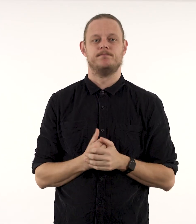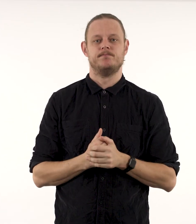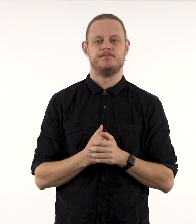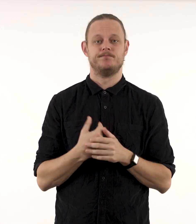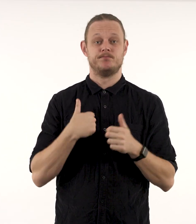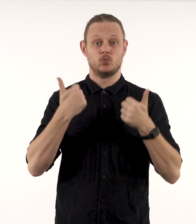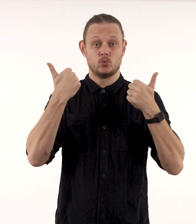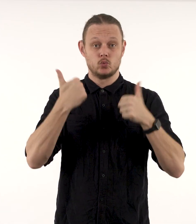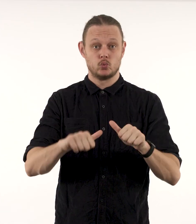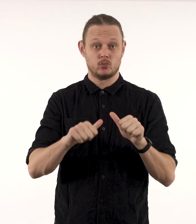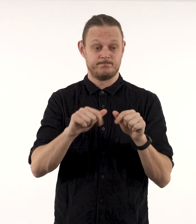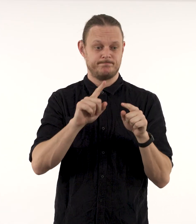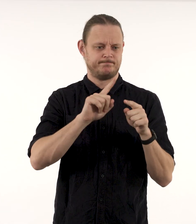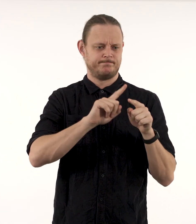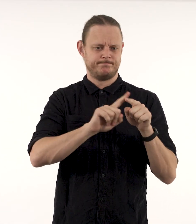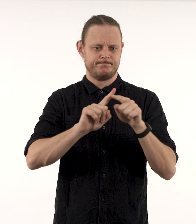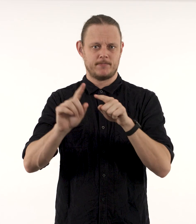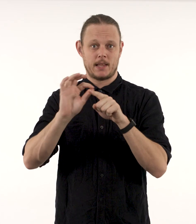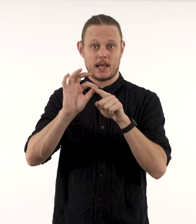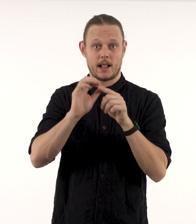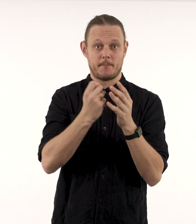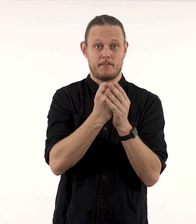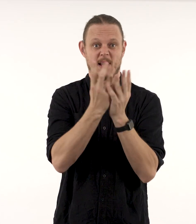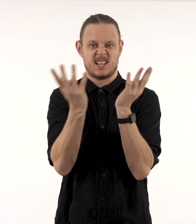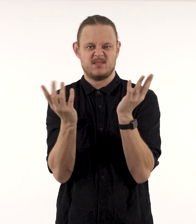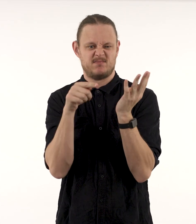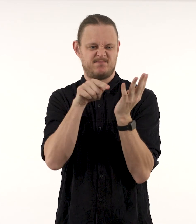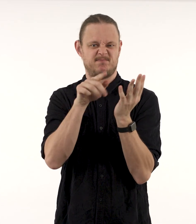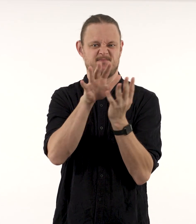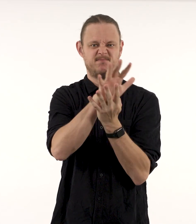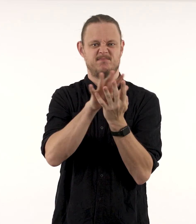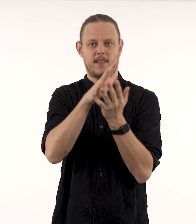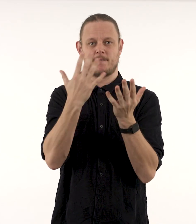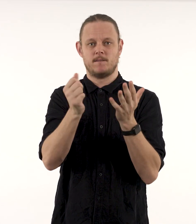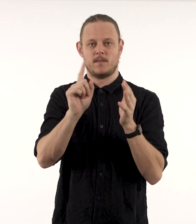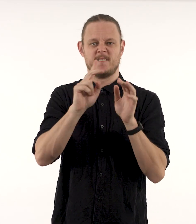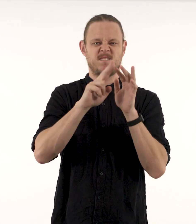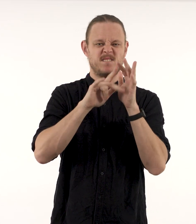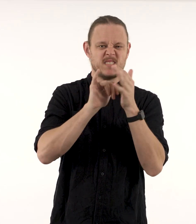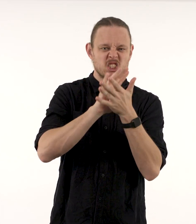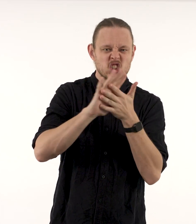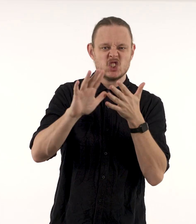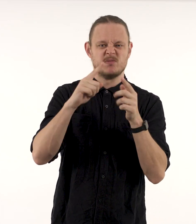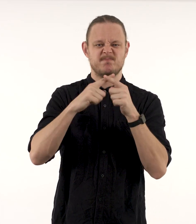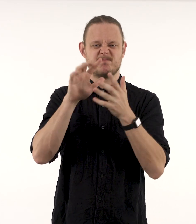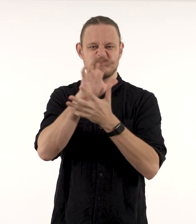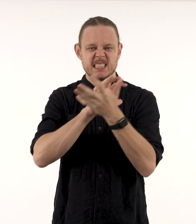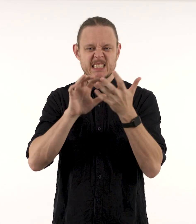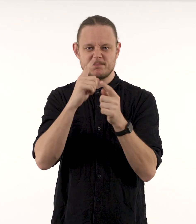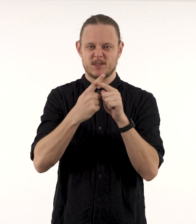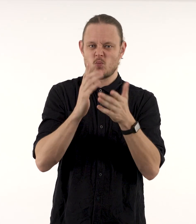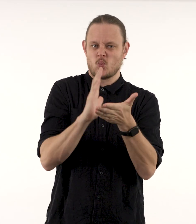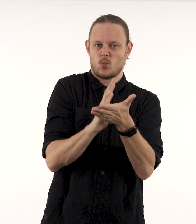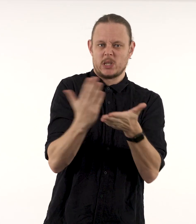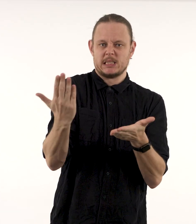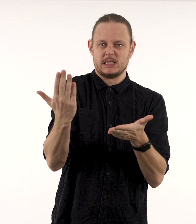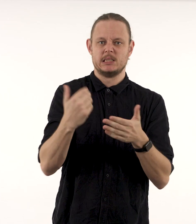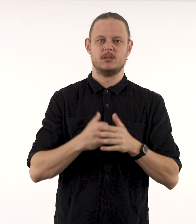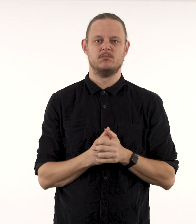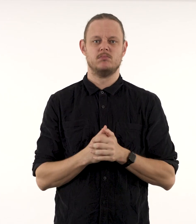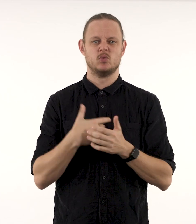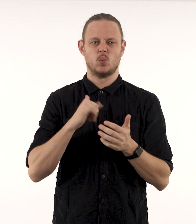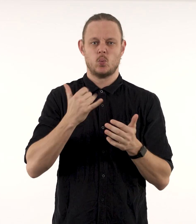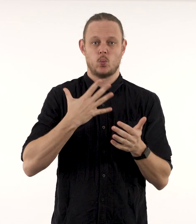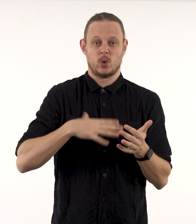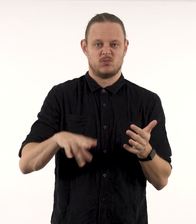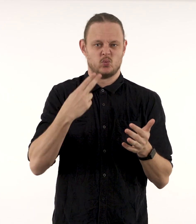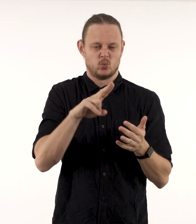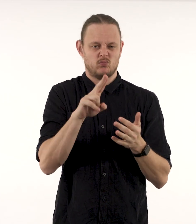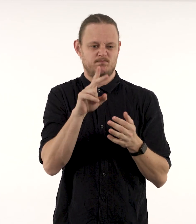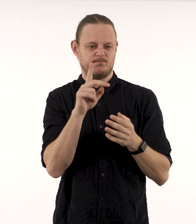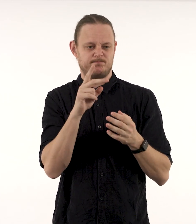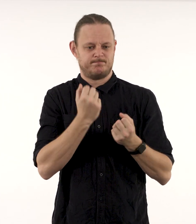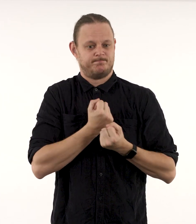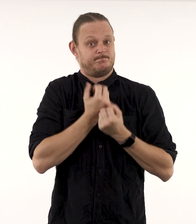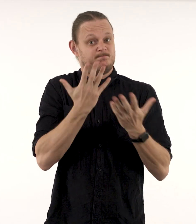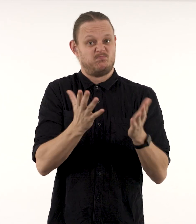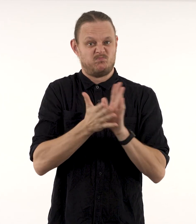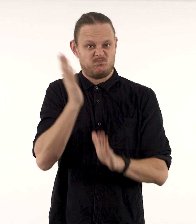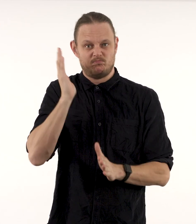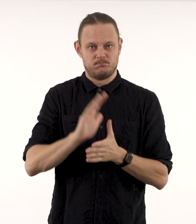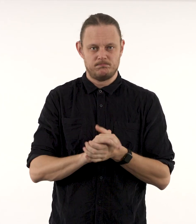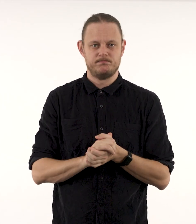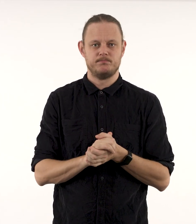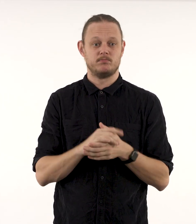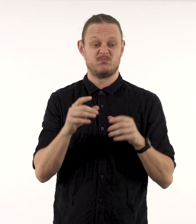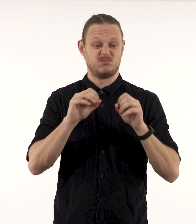'Using a colour palette that honoured the fleshy, messy reality of it all, I just went for it.